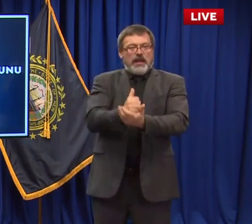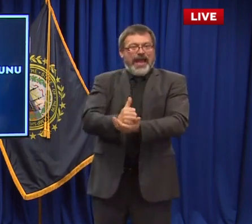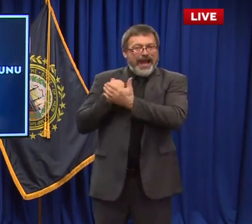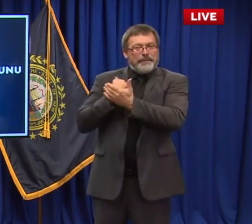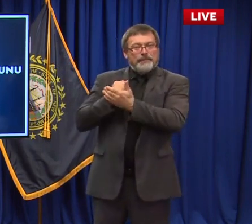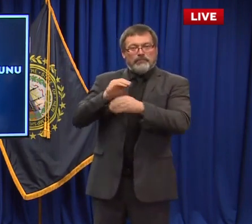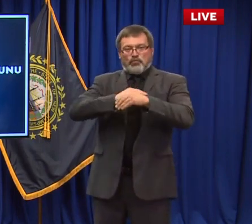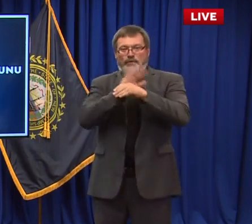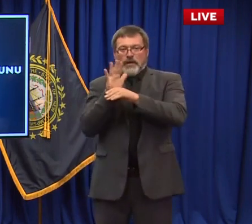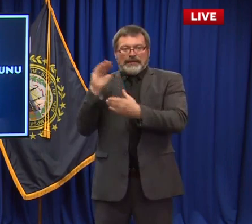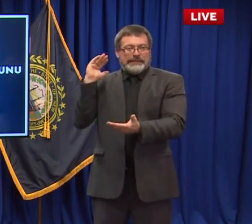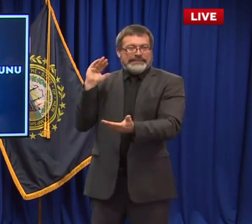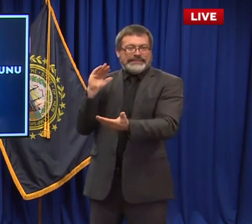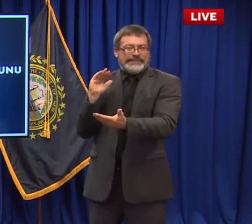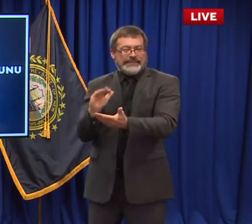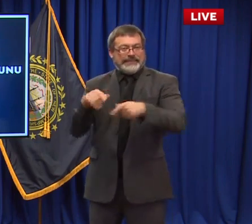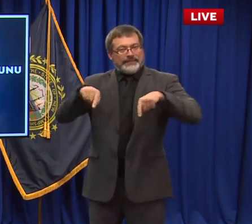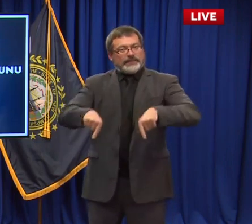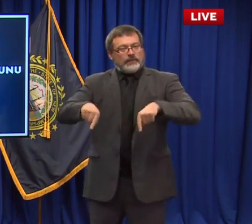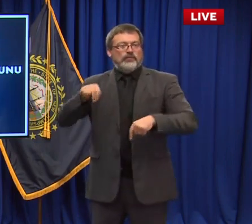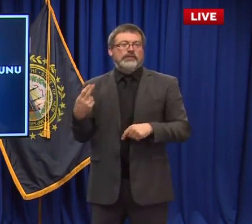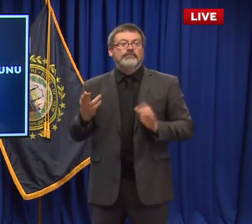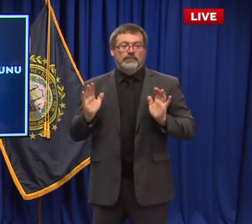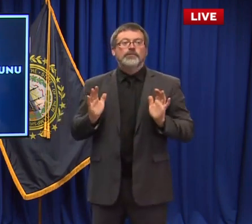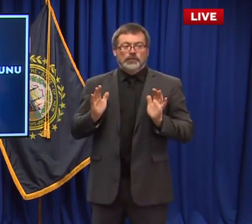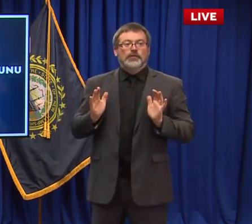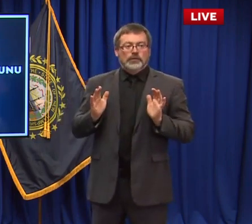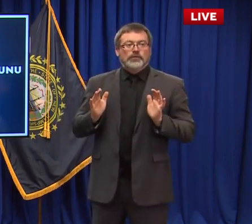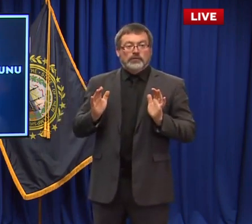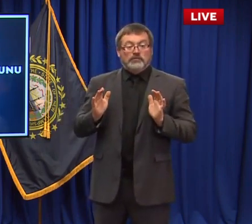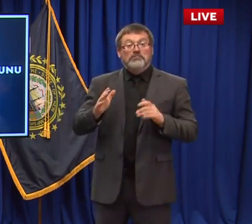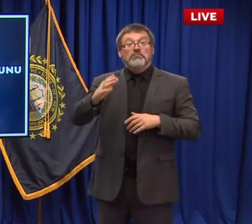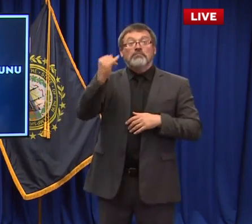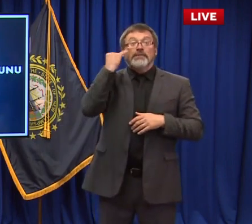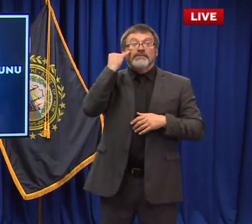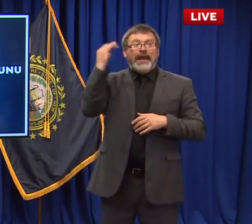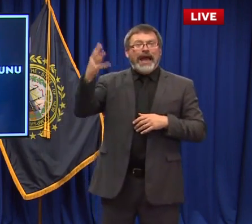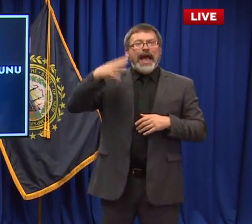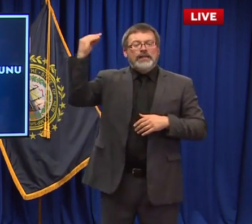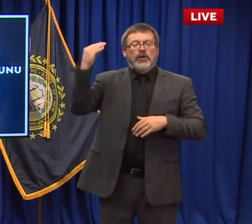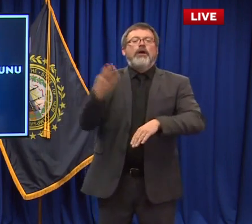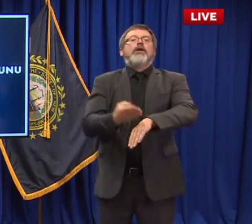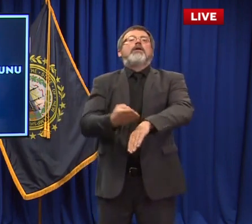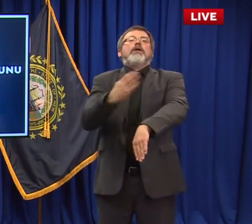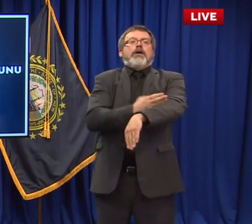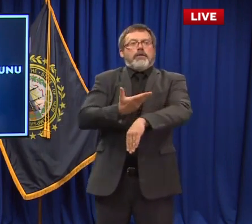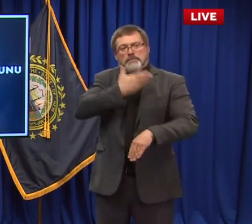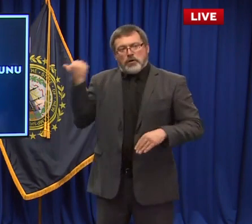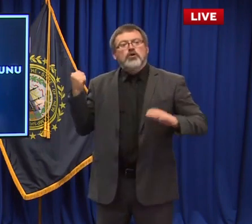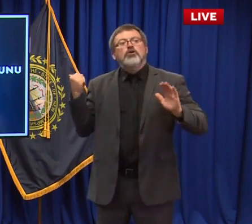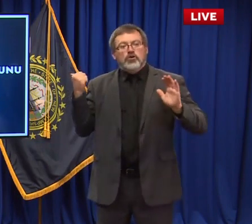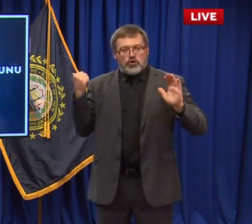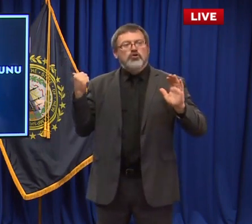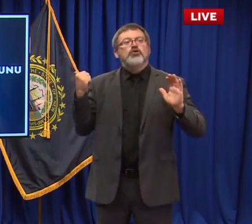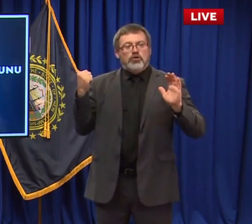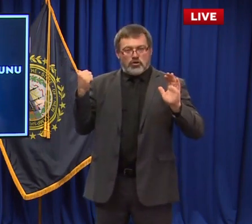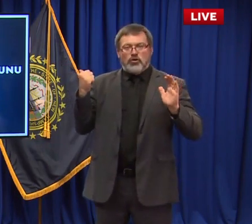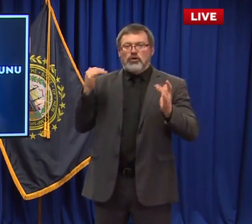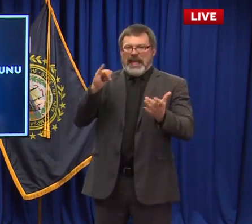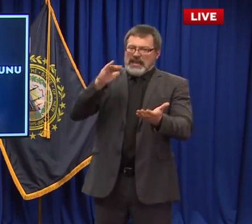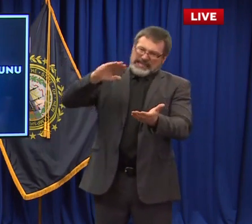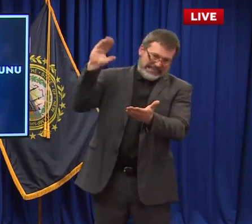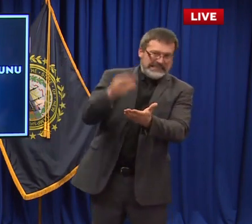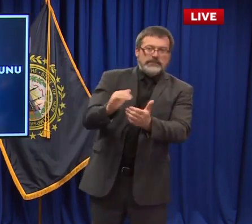THAT INCLUDES LIMITING GROUP SIZES, KEEP PHYSICAL SOCIAL DISTANCE, TRYING TO HOLD EVENTS OUTDOORS WHEN POSSIBLE BECAUSE A BETTER VENTILATION.